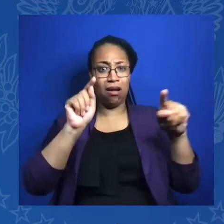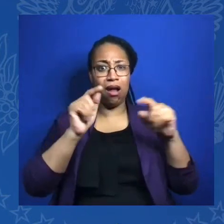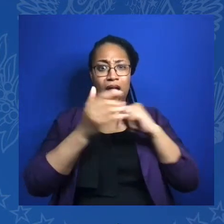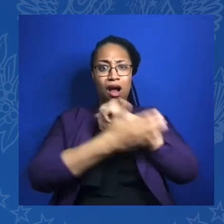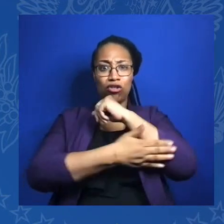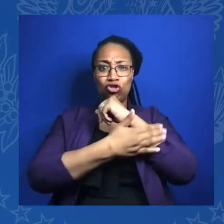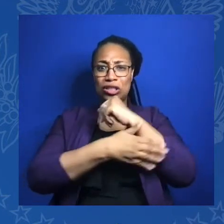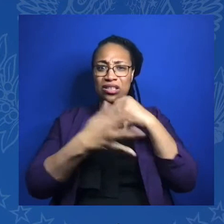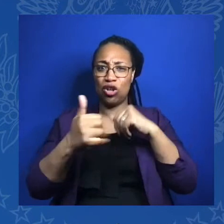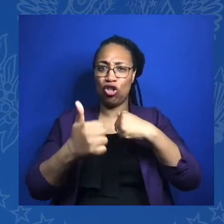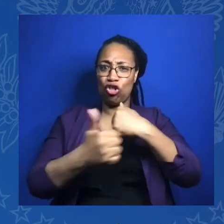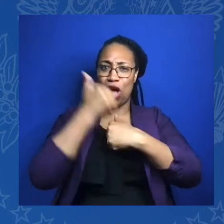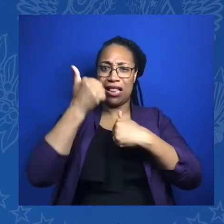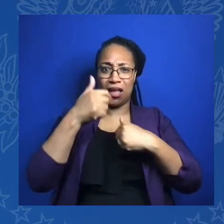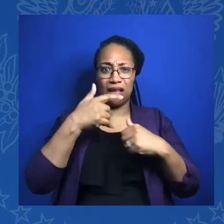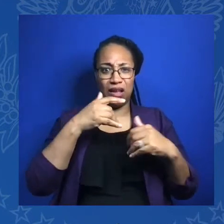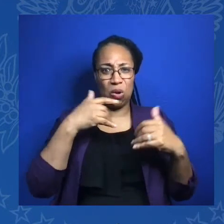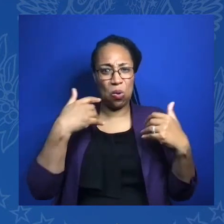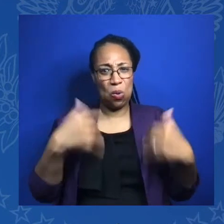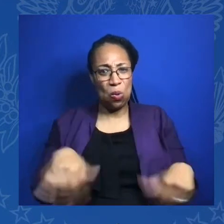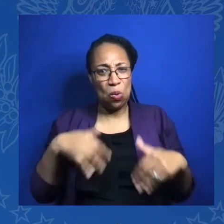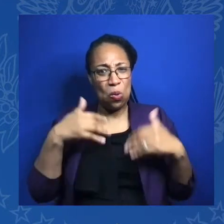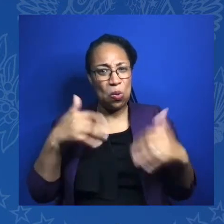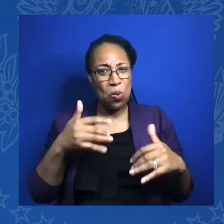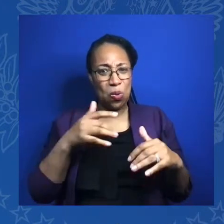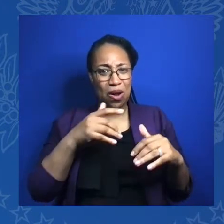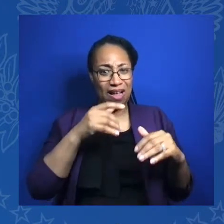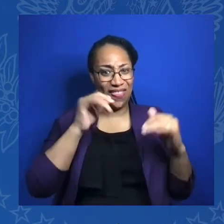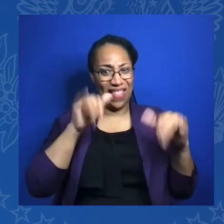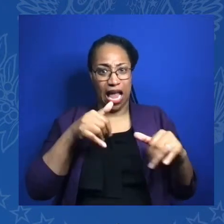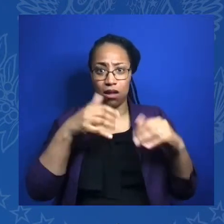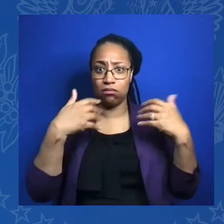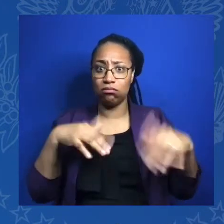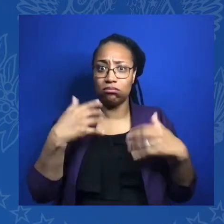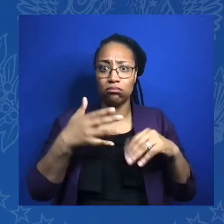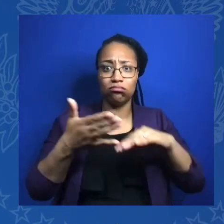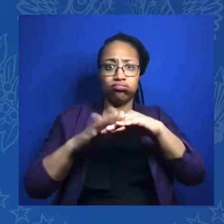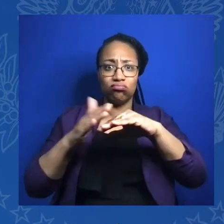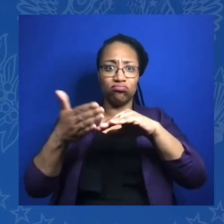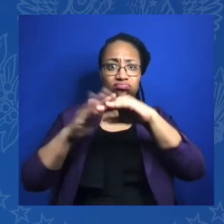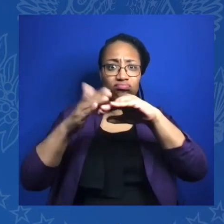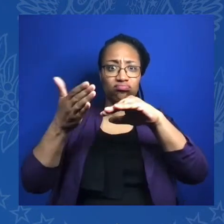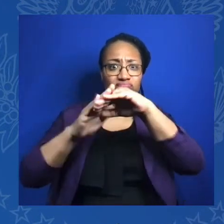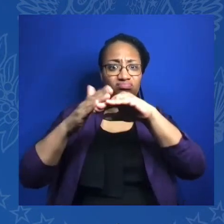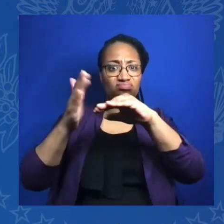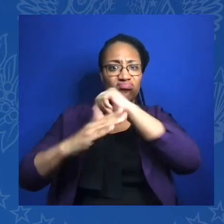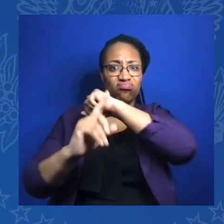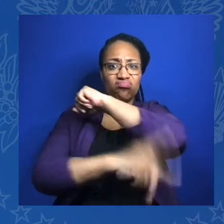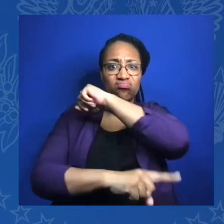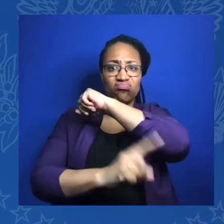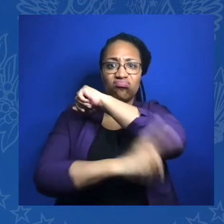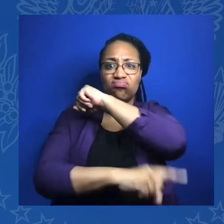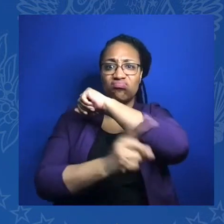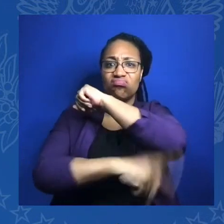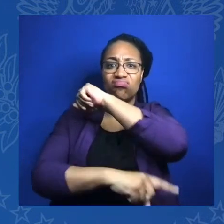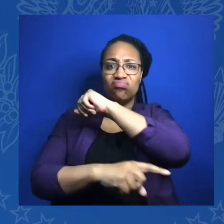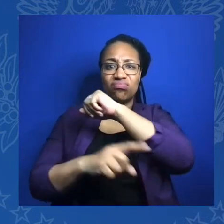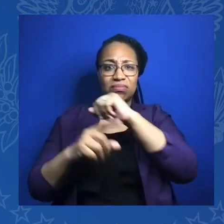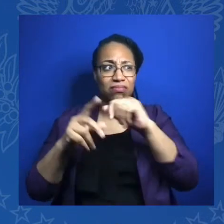and terrorists who engage in the appalling practice of treating human beings as bargaining chips, political pawns.